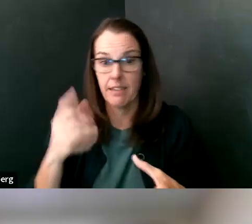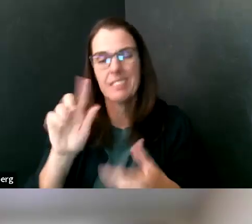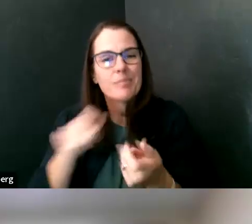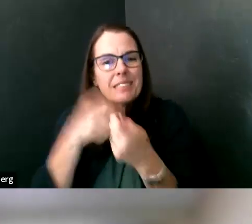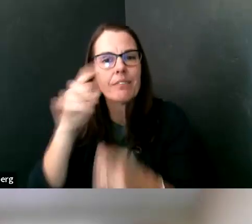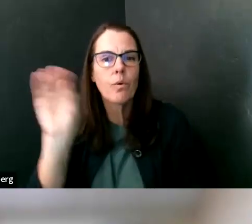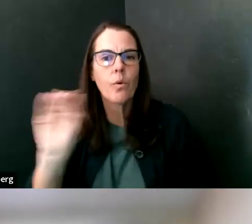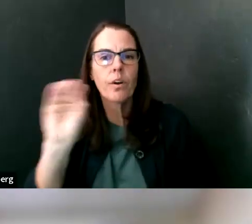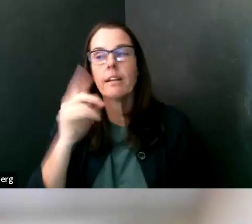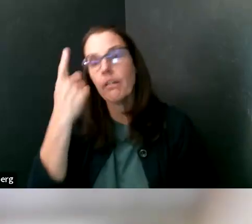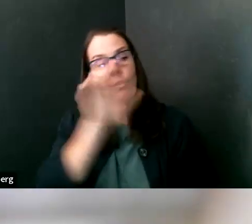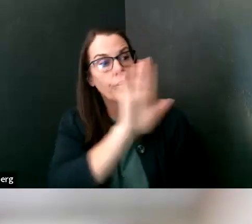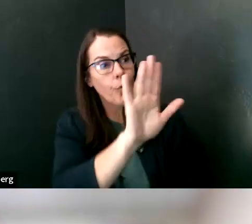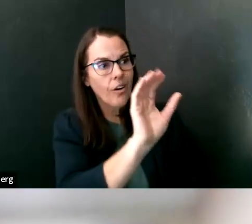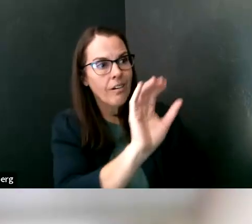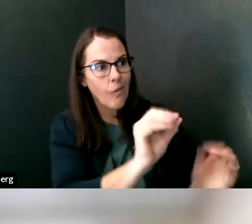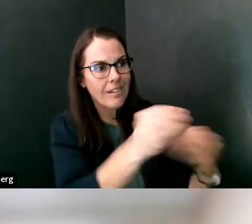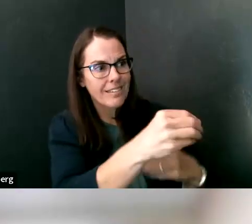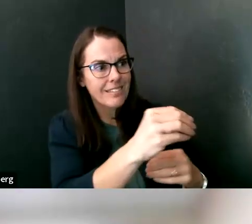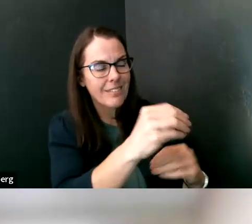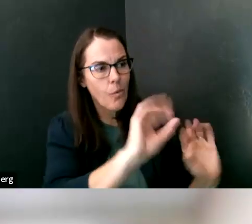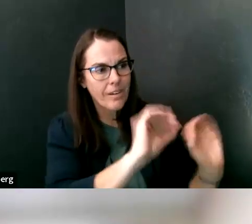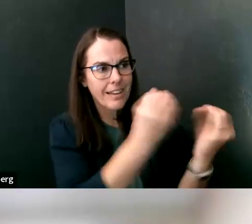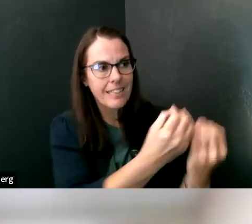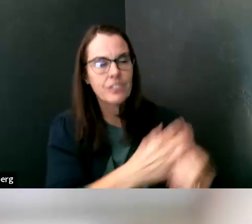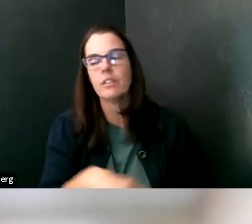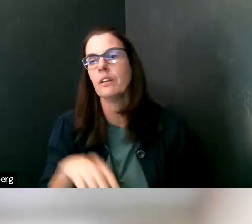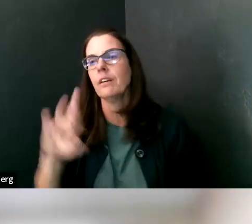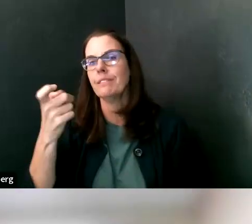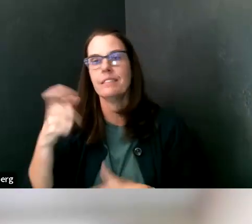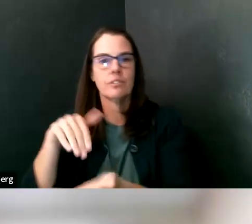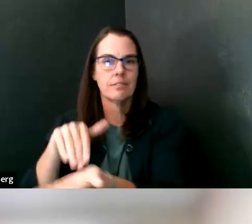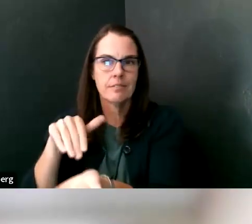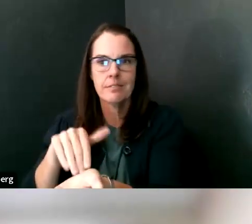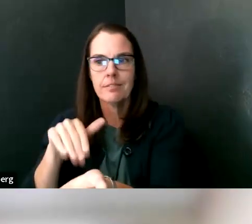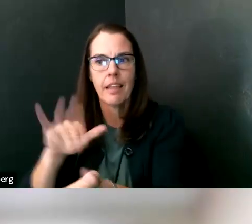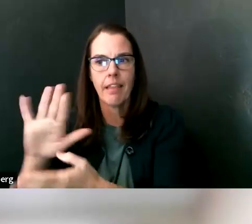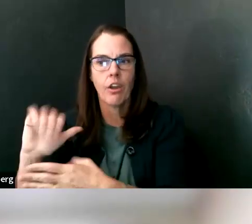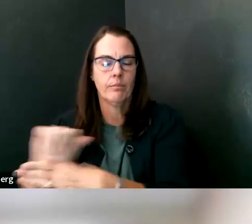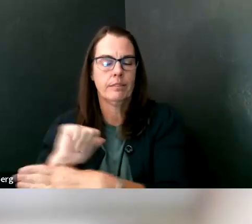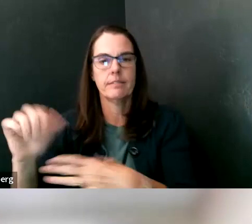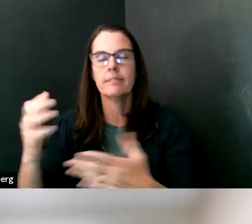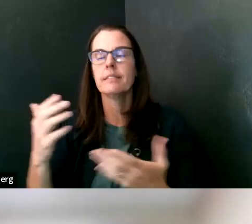like yours for physician practices. um and definitely wants uh to tackle that as part of